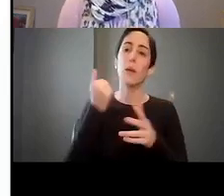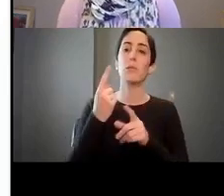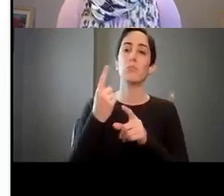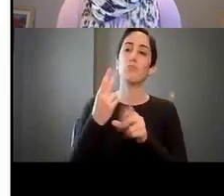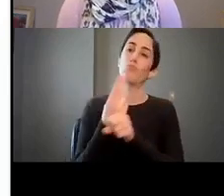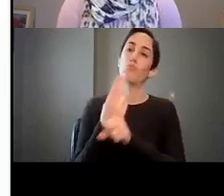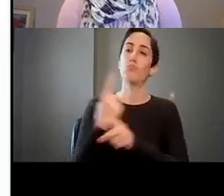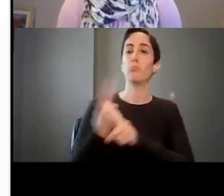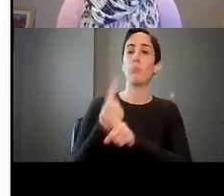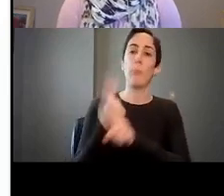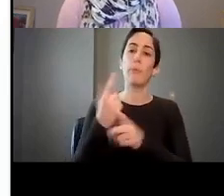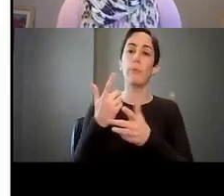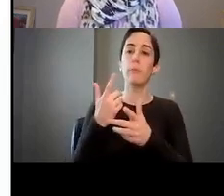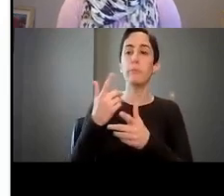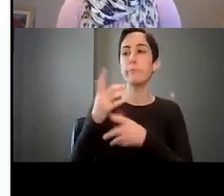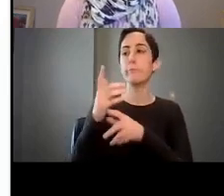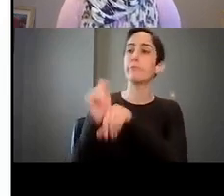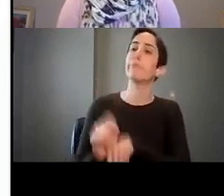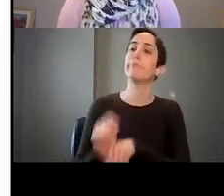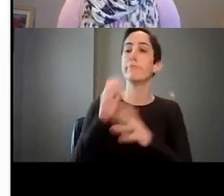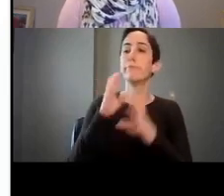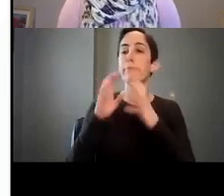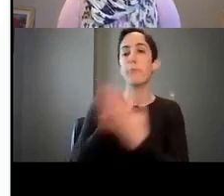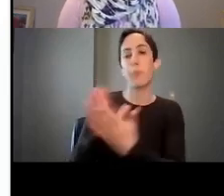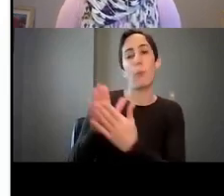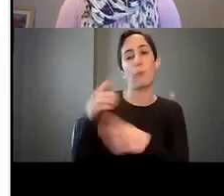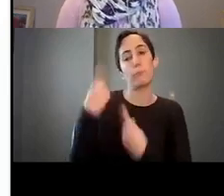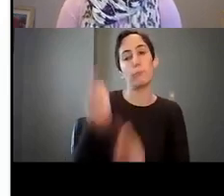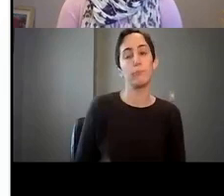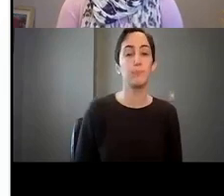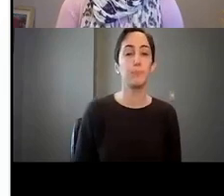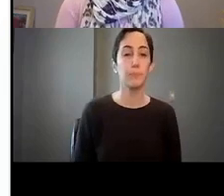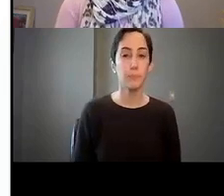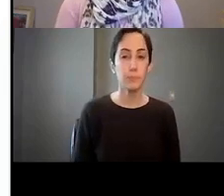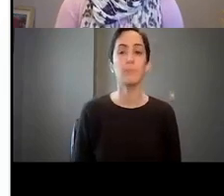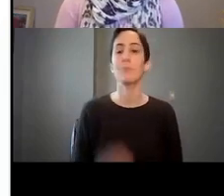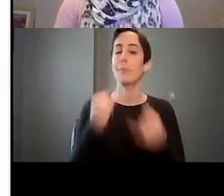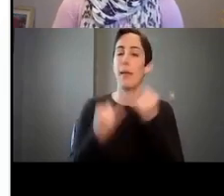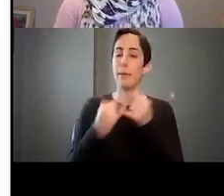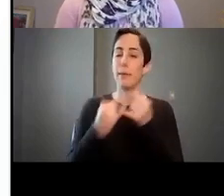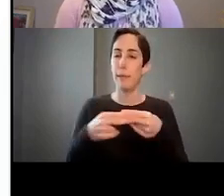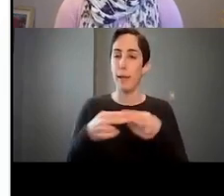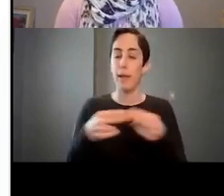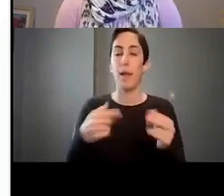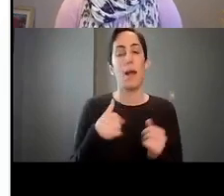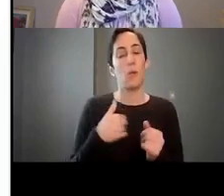personally am a big fan of humor I think think this is my last slide and I there's a lot of back and forth about personally am a big fan of humor I think whether humor is really appropriate in there's a lot of back and forth about